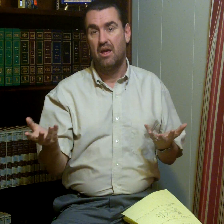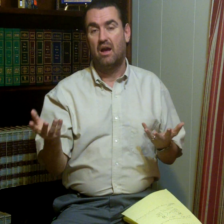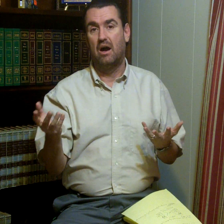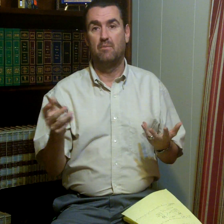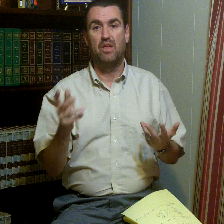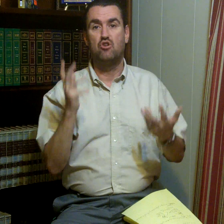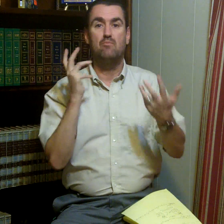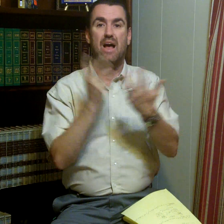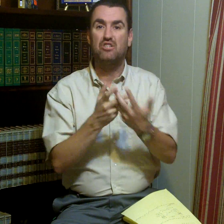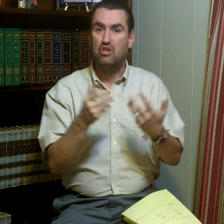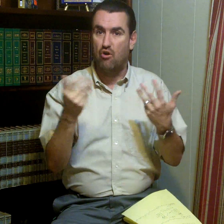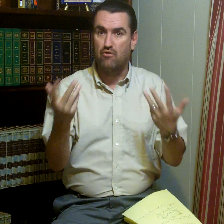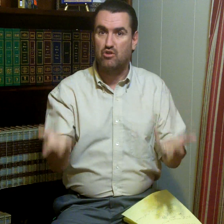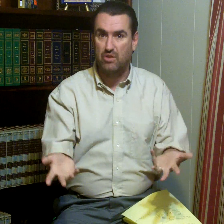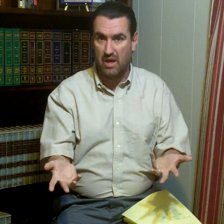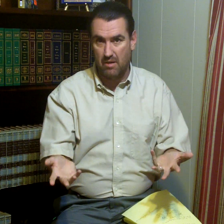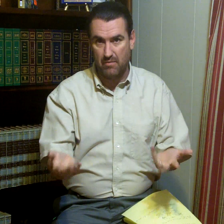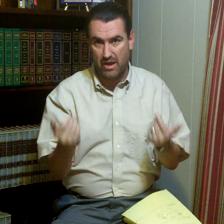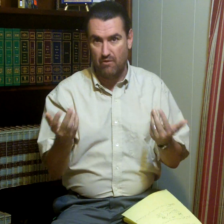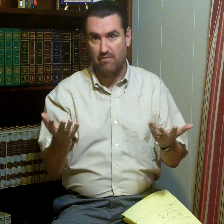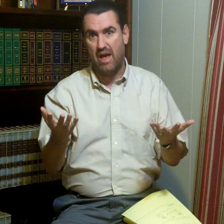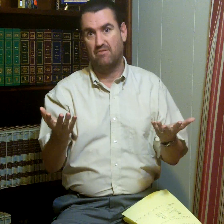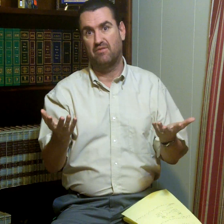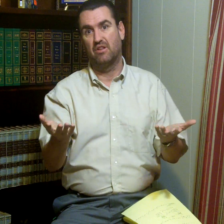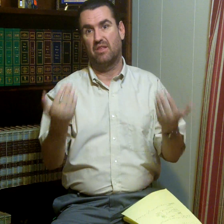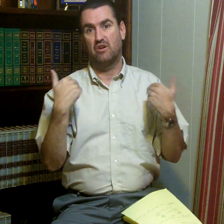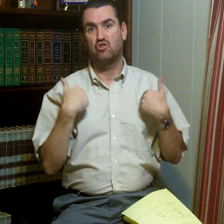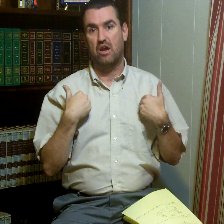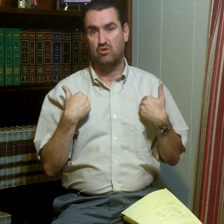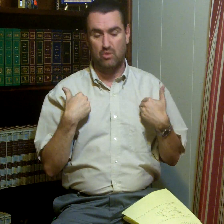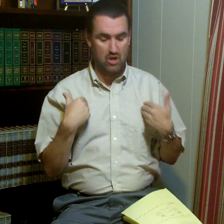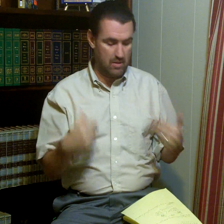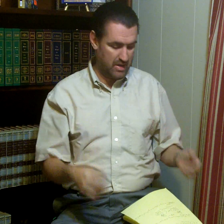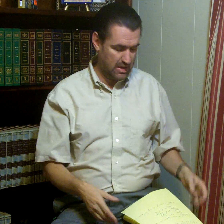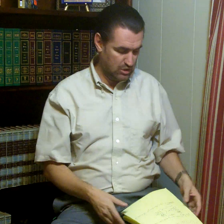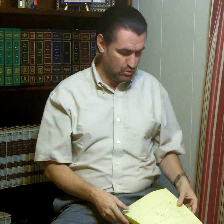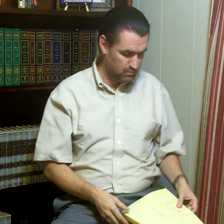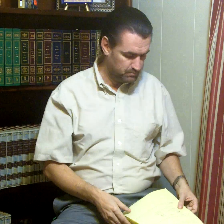then you're matching over to them they don't have to feel like they're trying to accommodate you